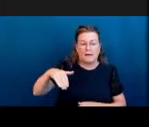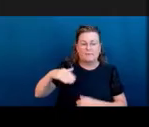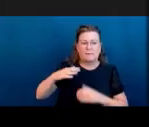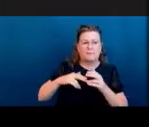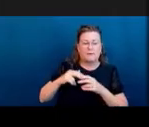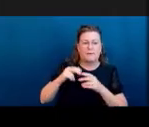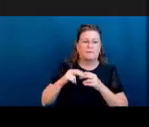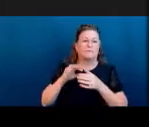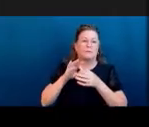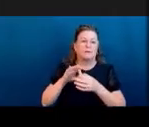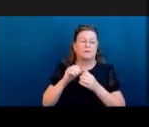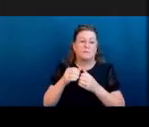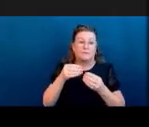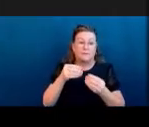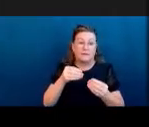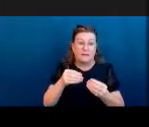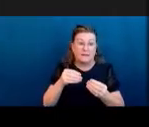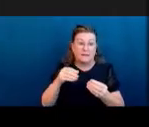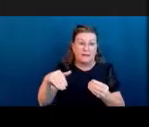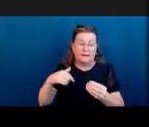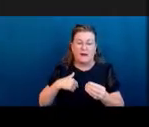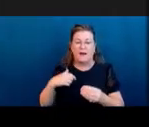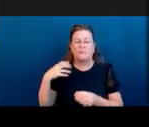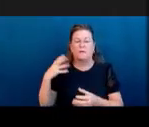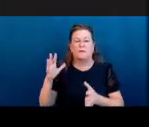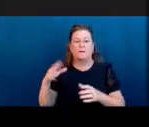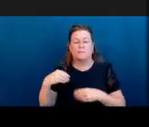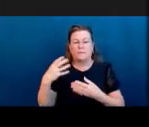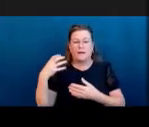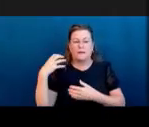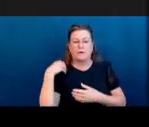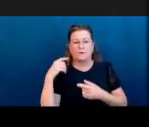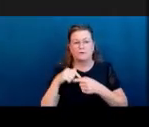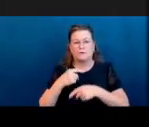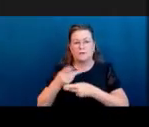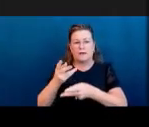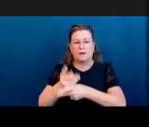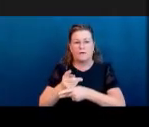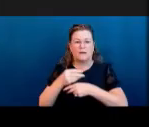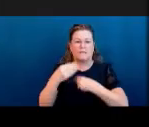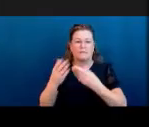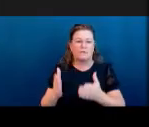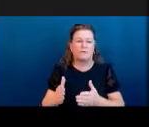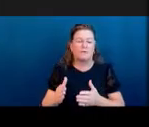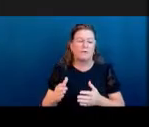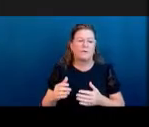what I will often do is coach the caregiver, so if I'm still building that relationship, but I don't feel like they feel safe